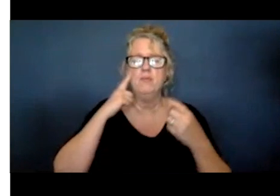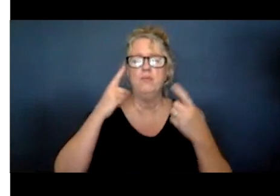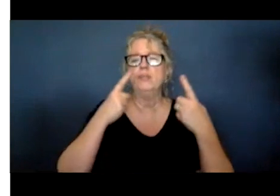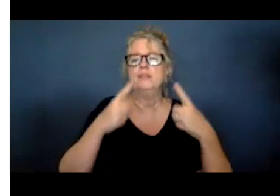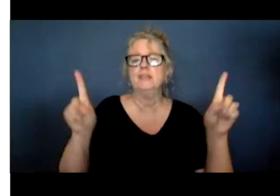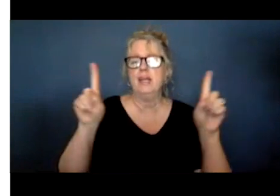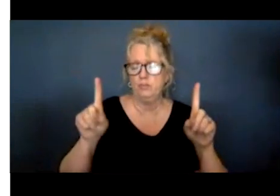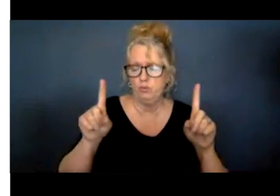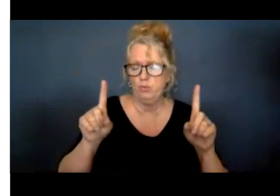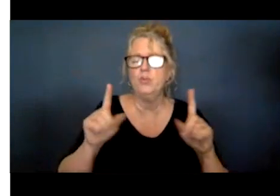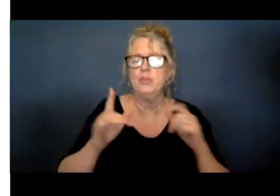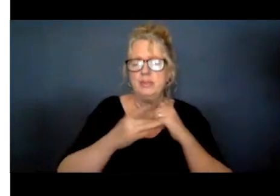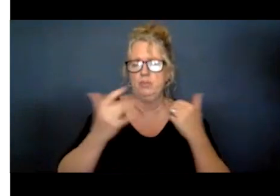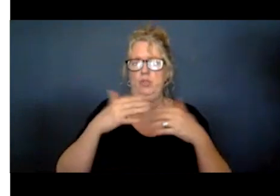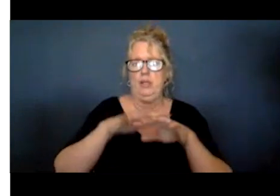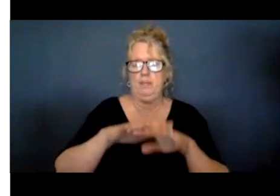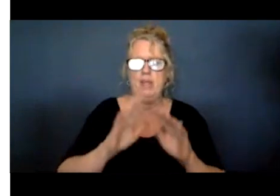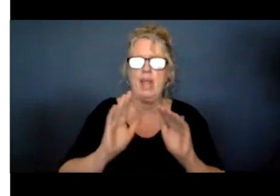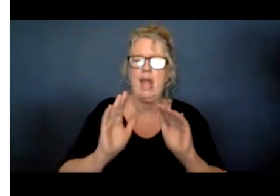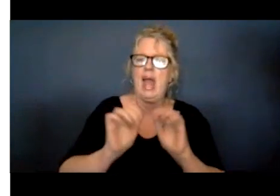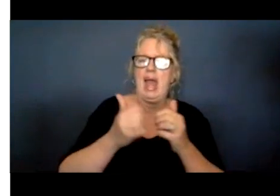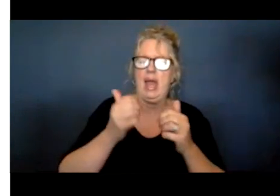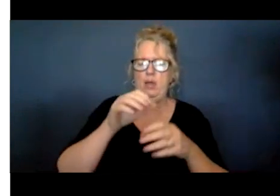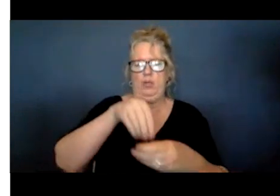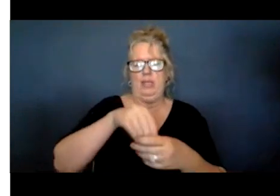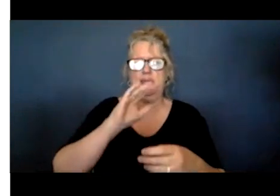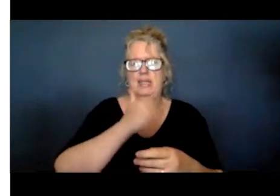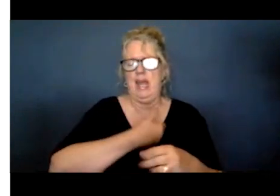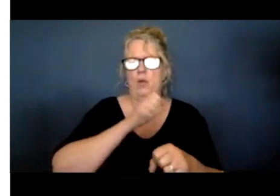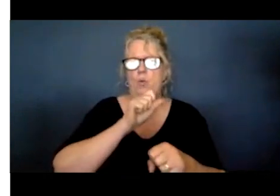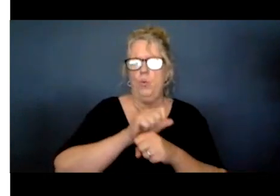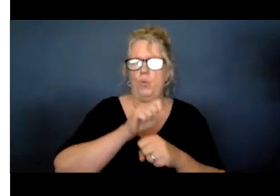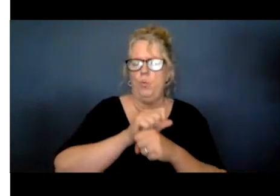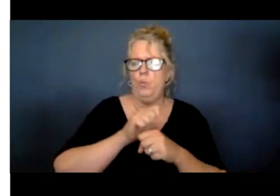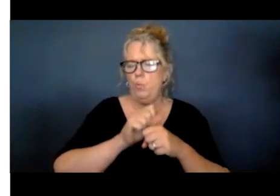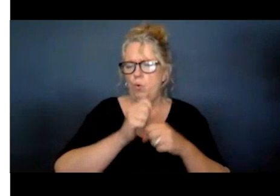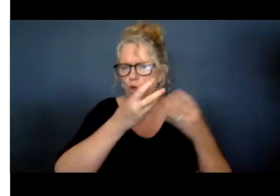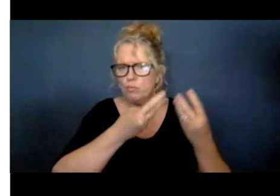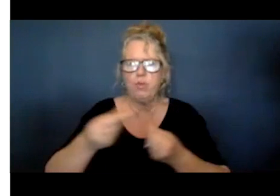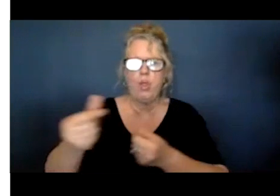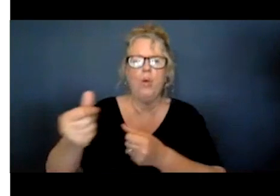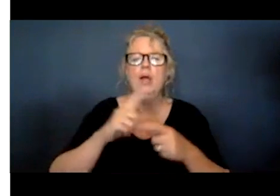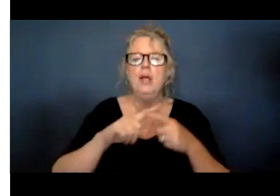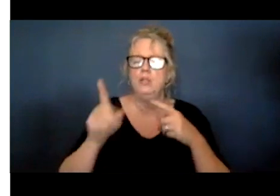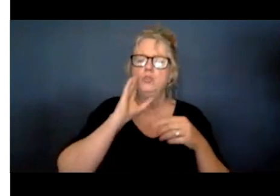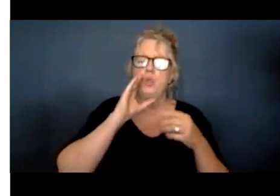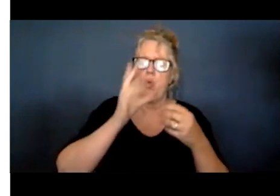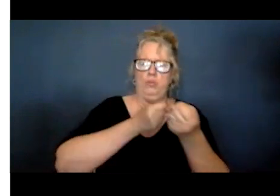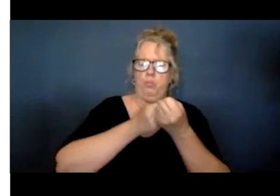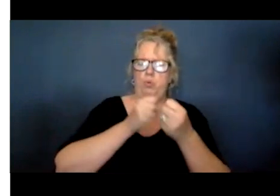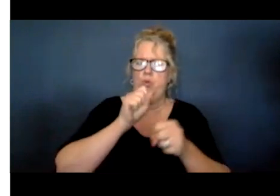integration is how we build it into our workplace. A supportive workplace environment normalizes